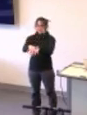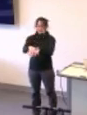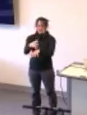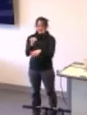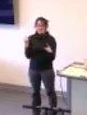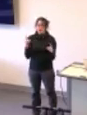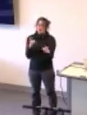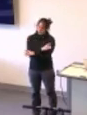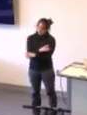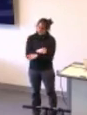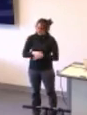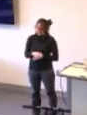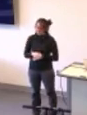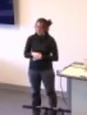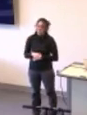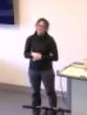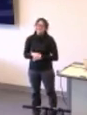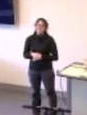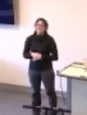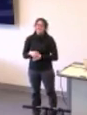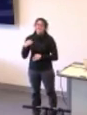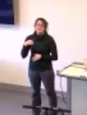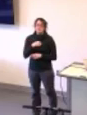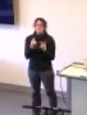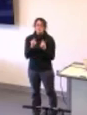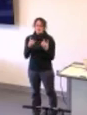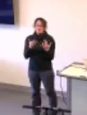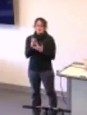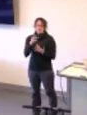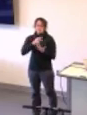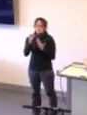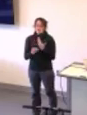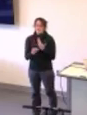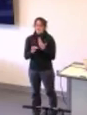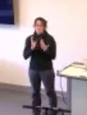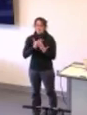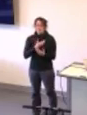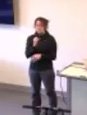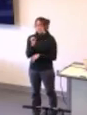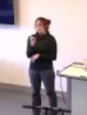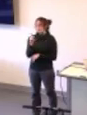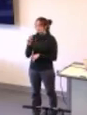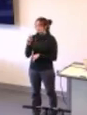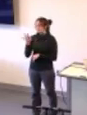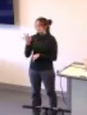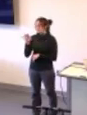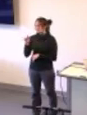We do it through our programs our Superfest Disability Film Festival.